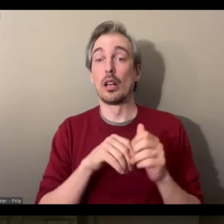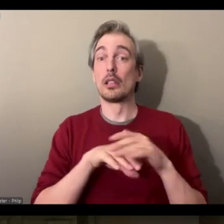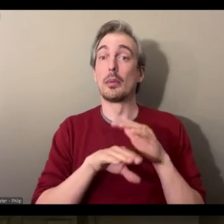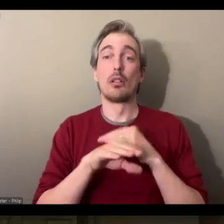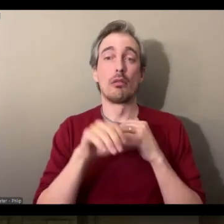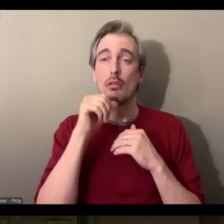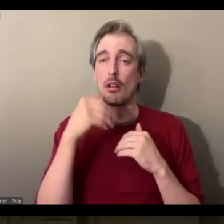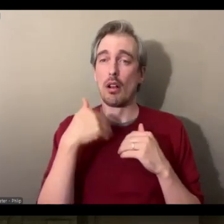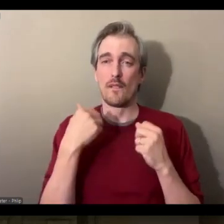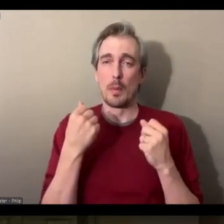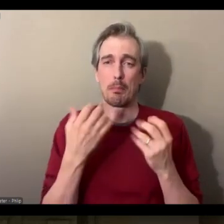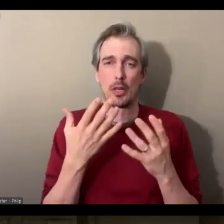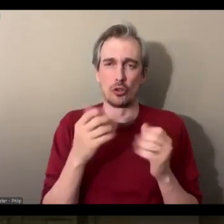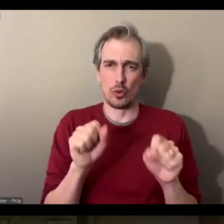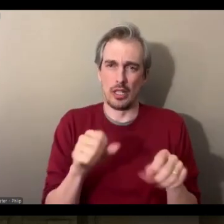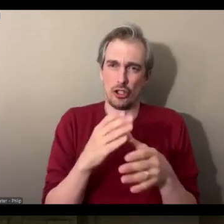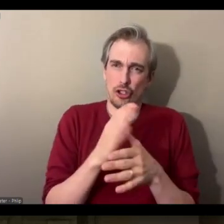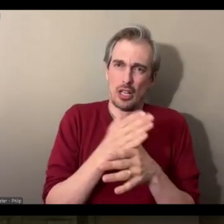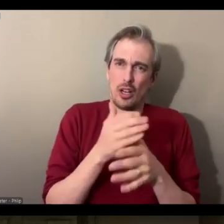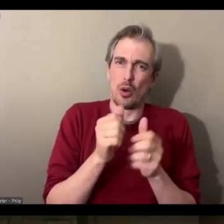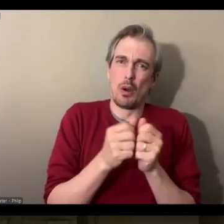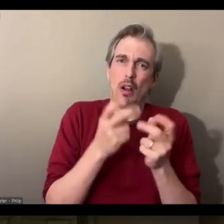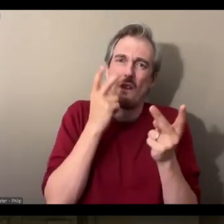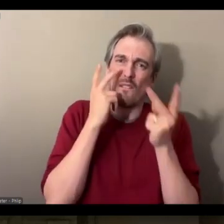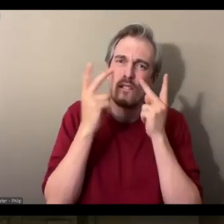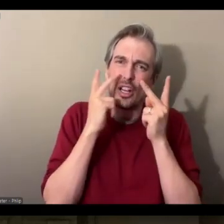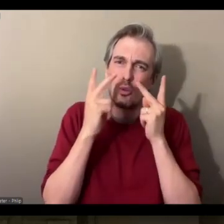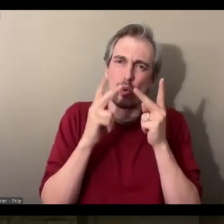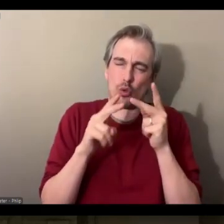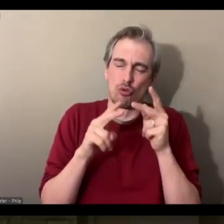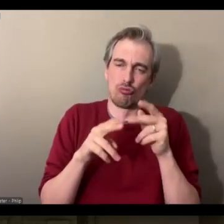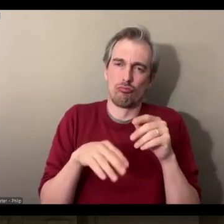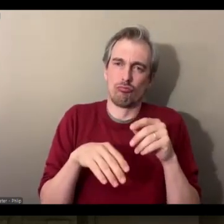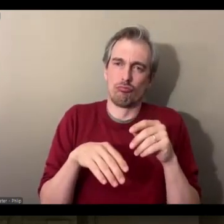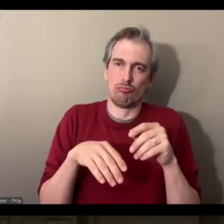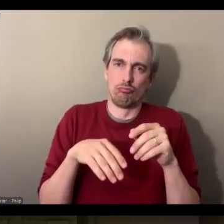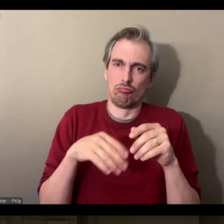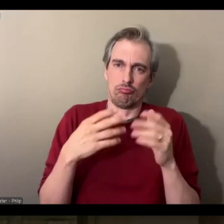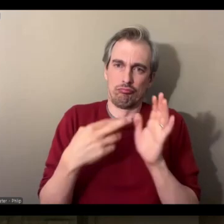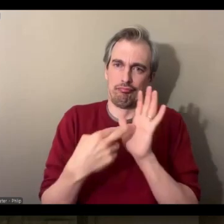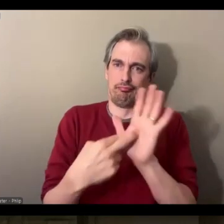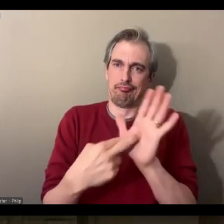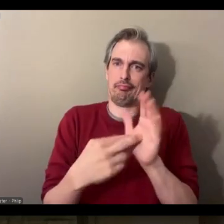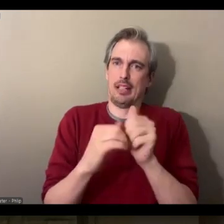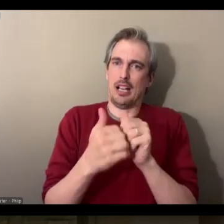visual representation of accessible seating. The image is a little small. So I'm gonna point out: